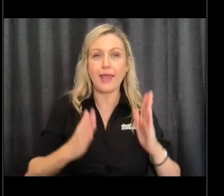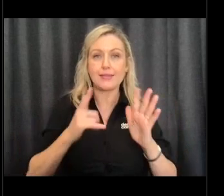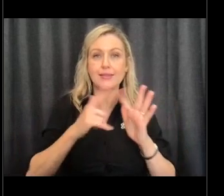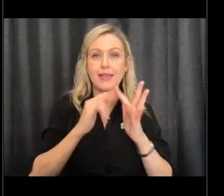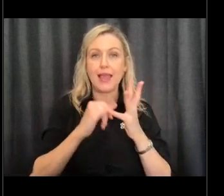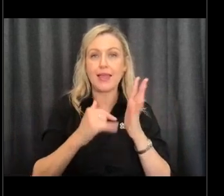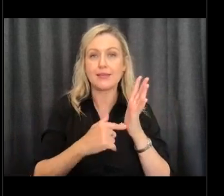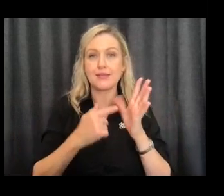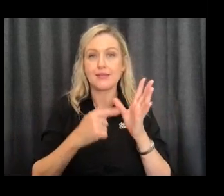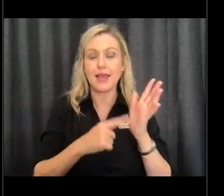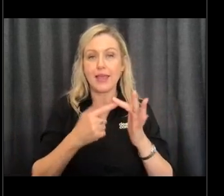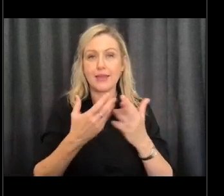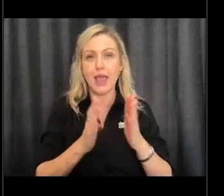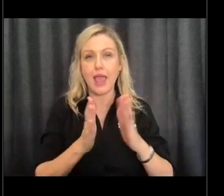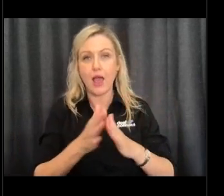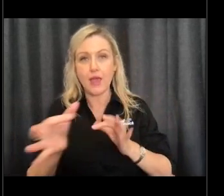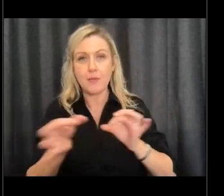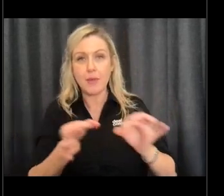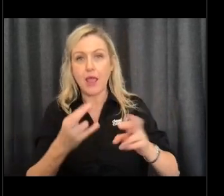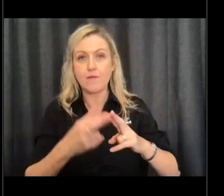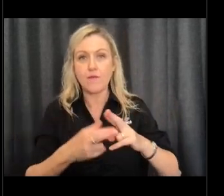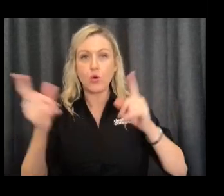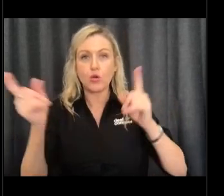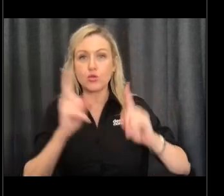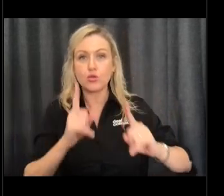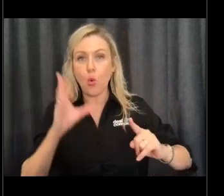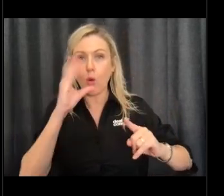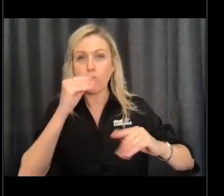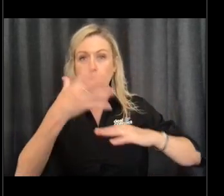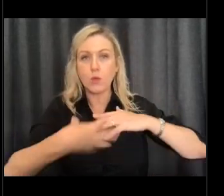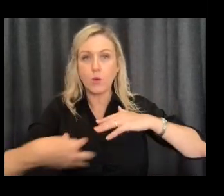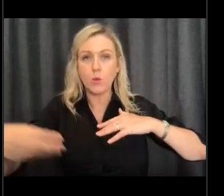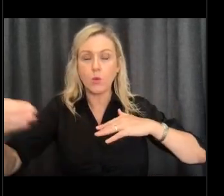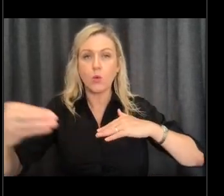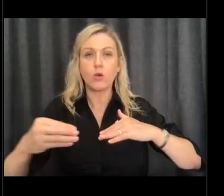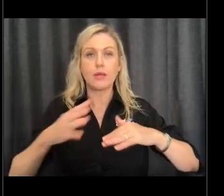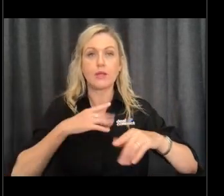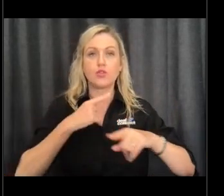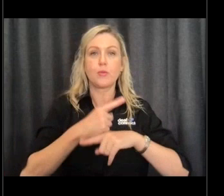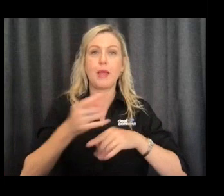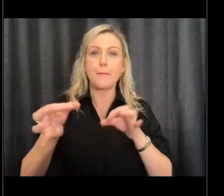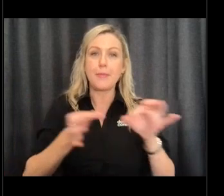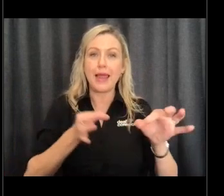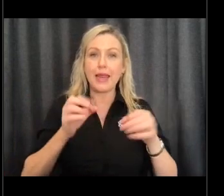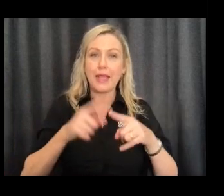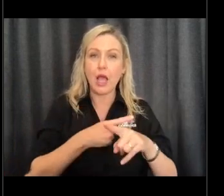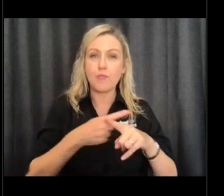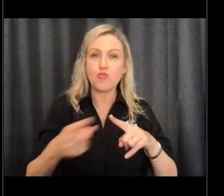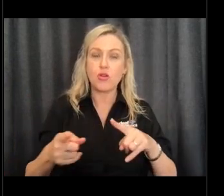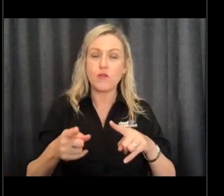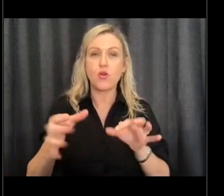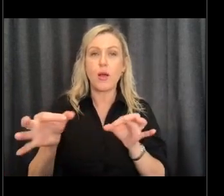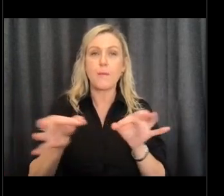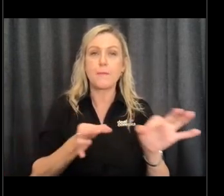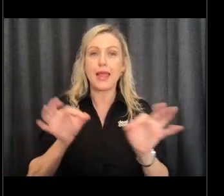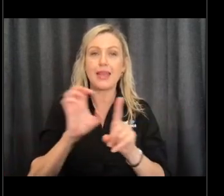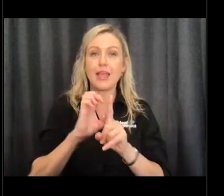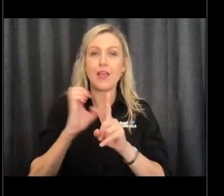lawyers about. Dealing with planning approvals and environmental planning law is a very specialised area which